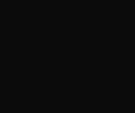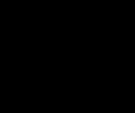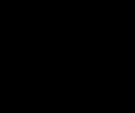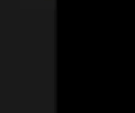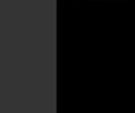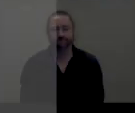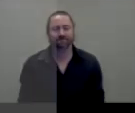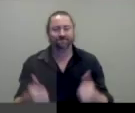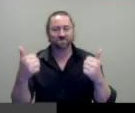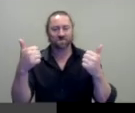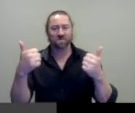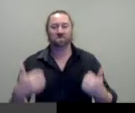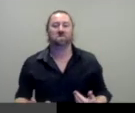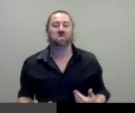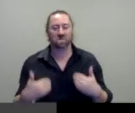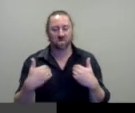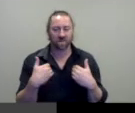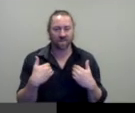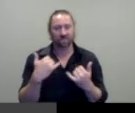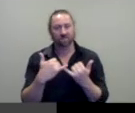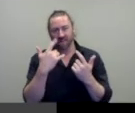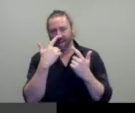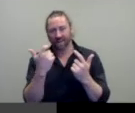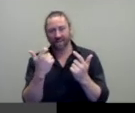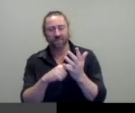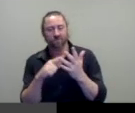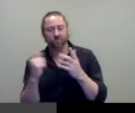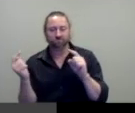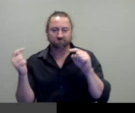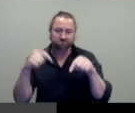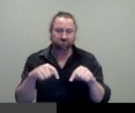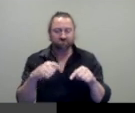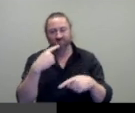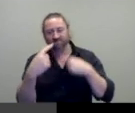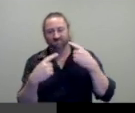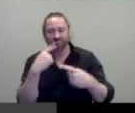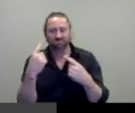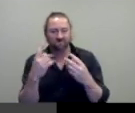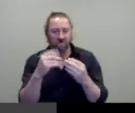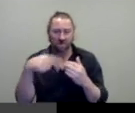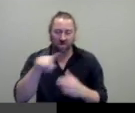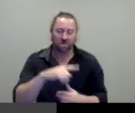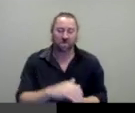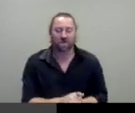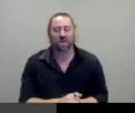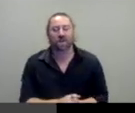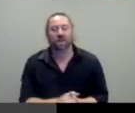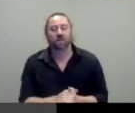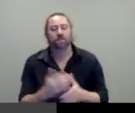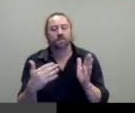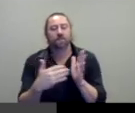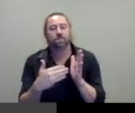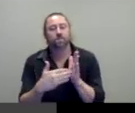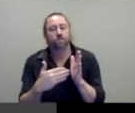So good morning it is a joy and a pleasure to be with you and today we are turning our attention